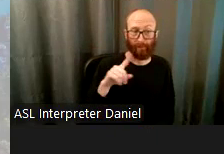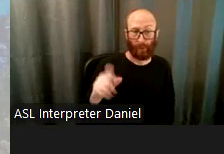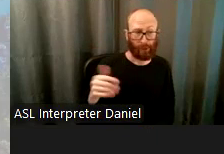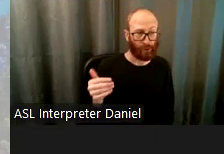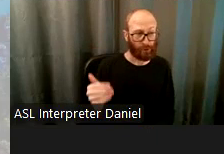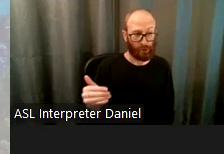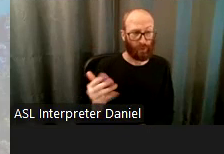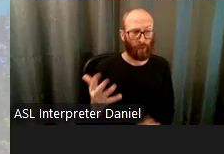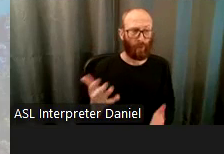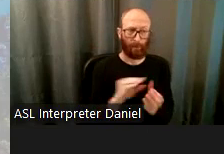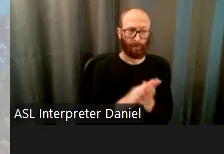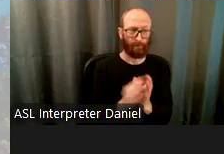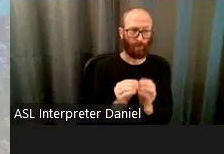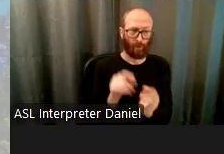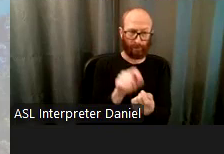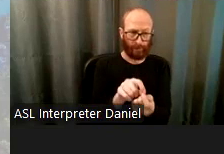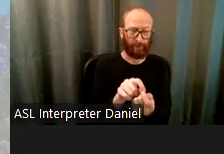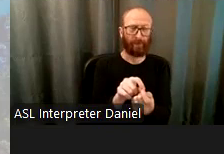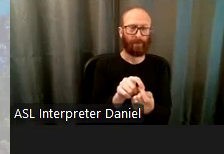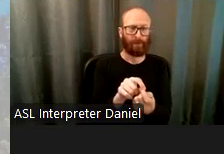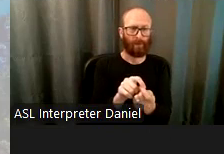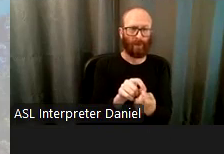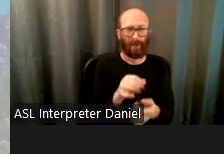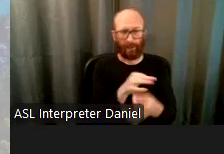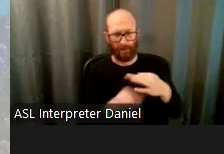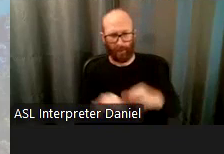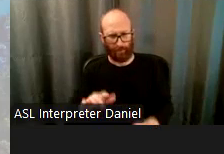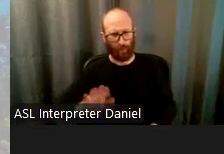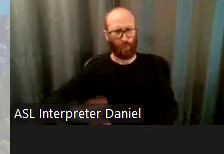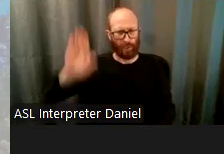specific, instead of raising your hands if you can write stuff in Q&A that would